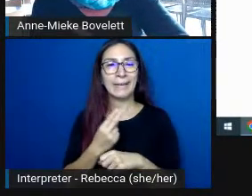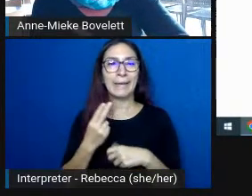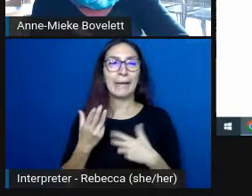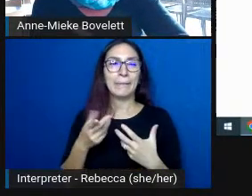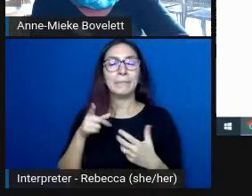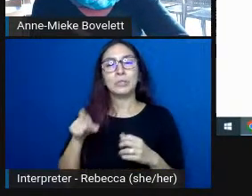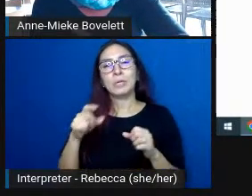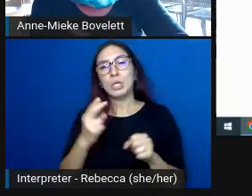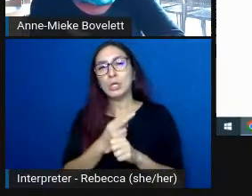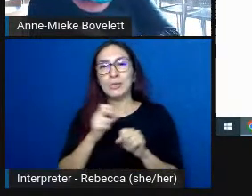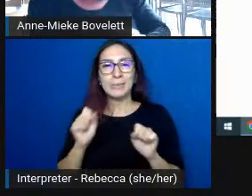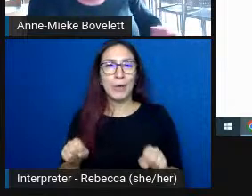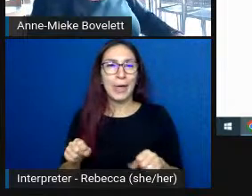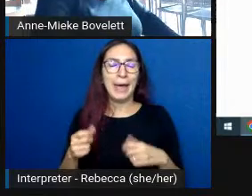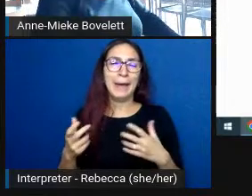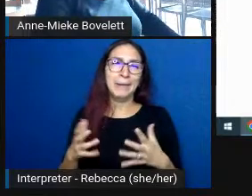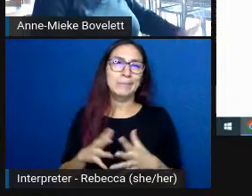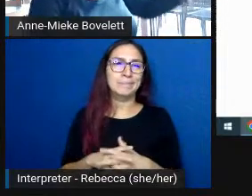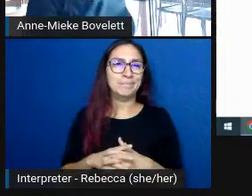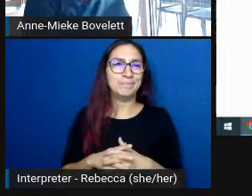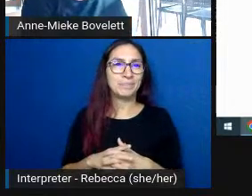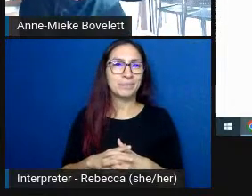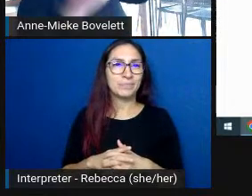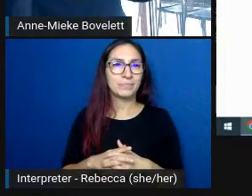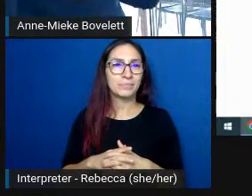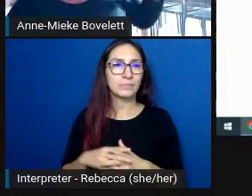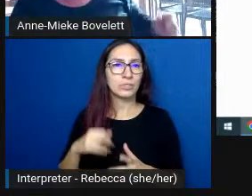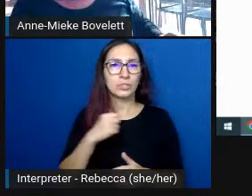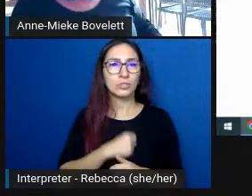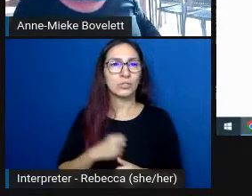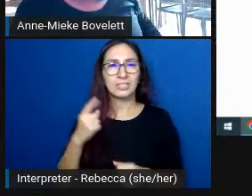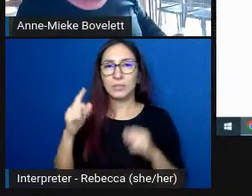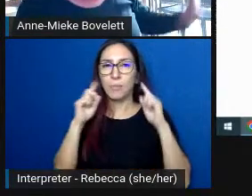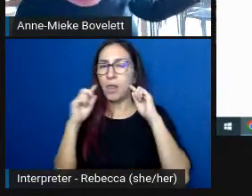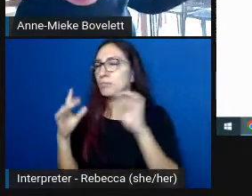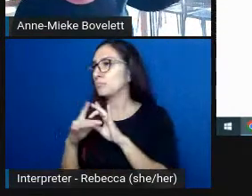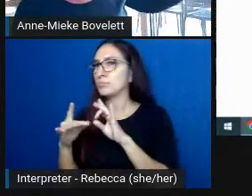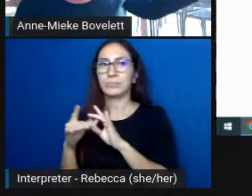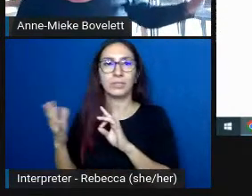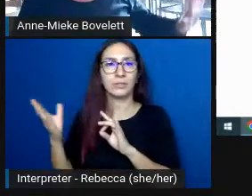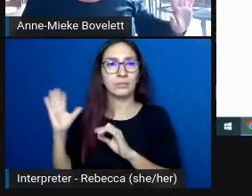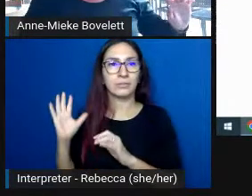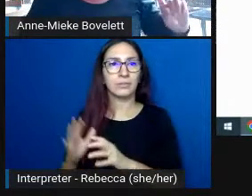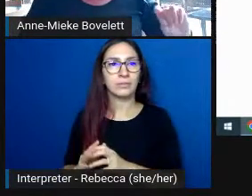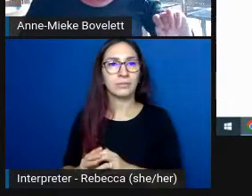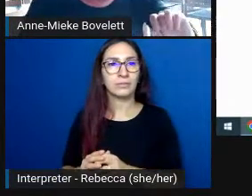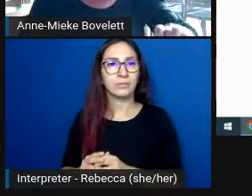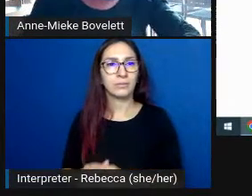And that would of course be for you to use it. It should usable